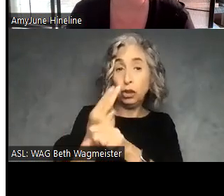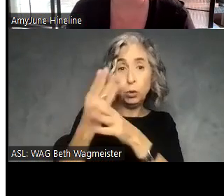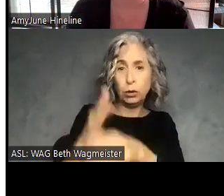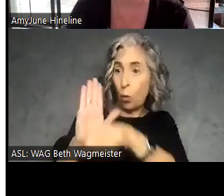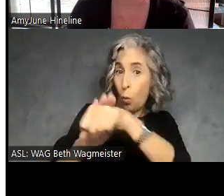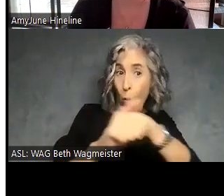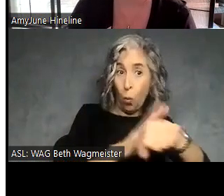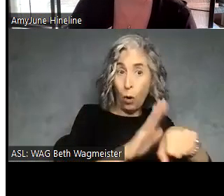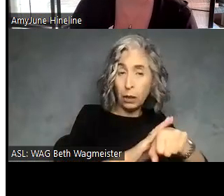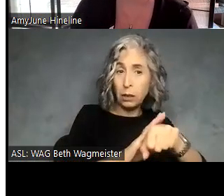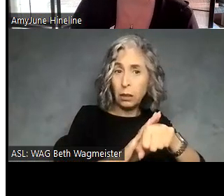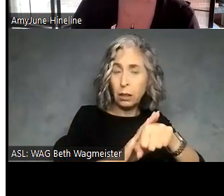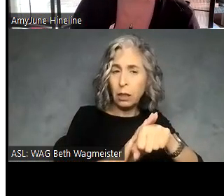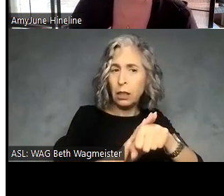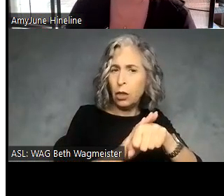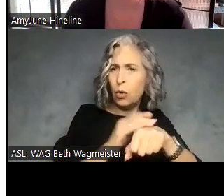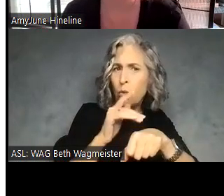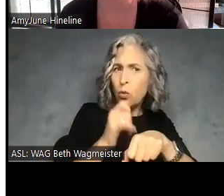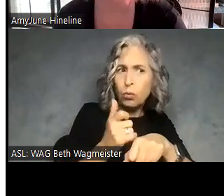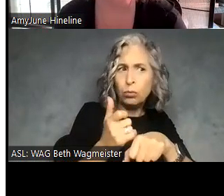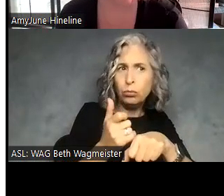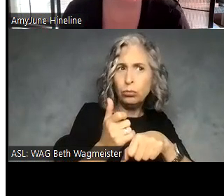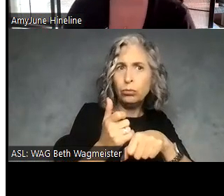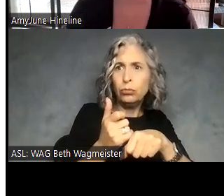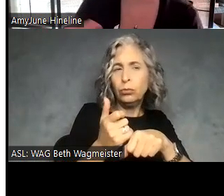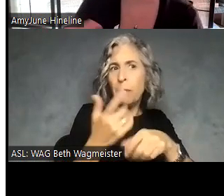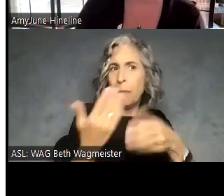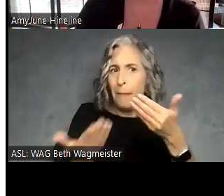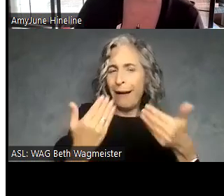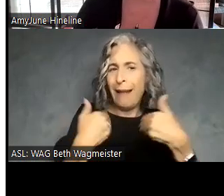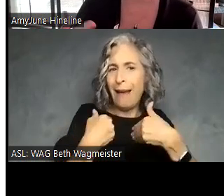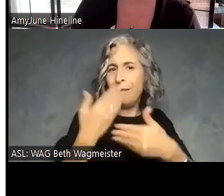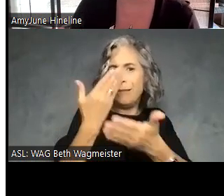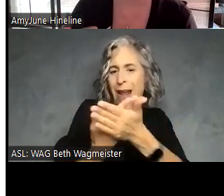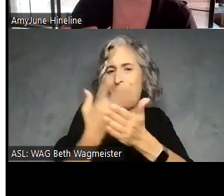that there is a pause button if possible. And when an authenticated session expires,